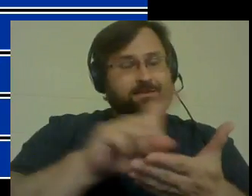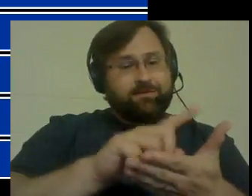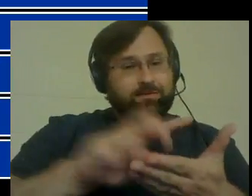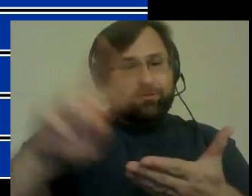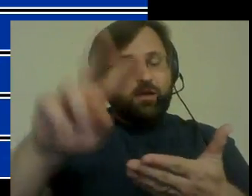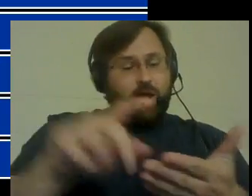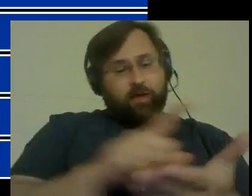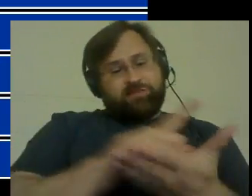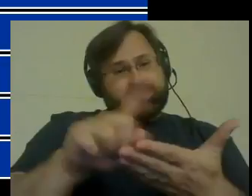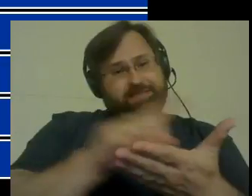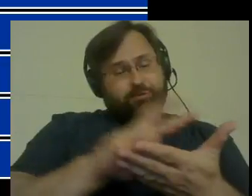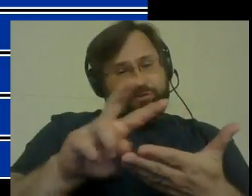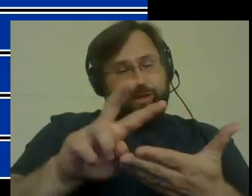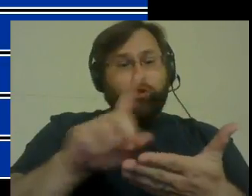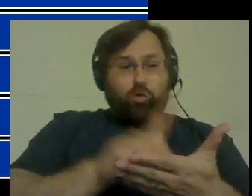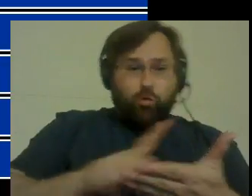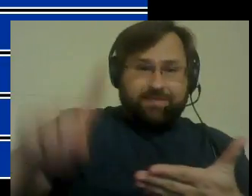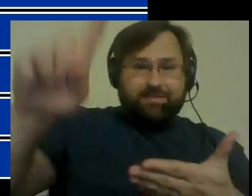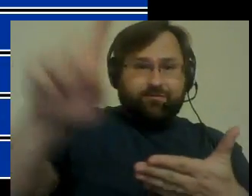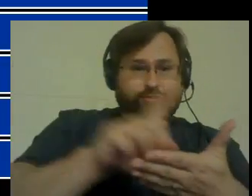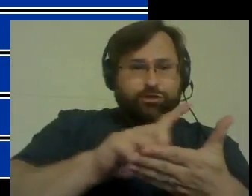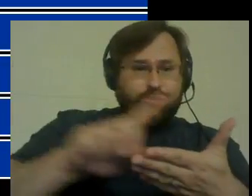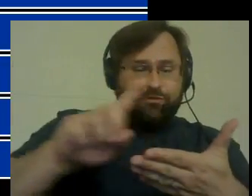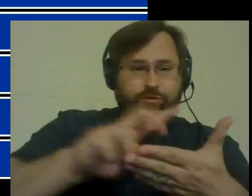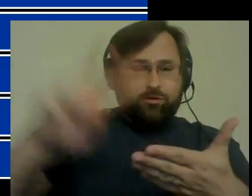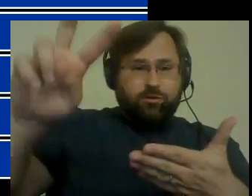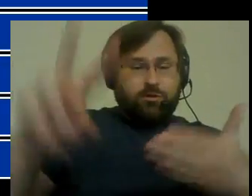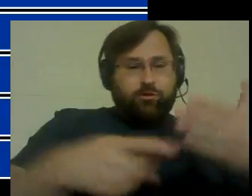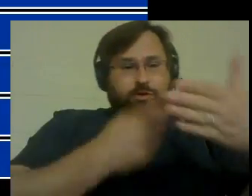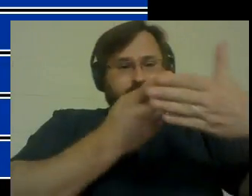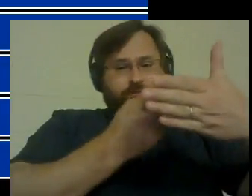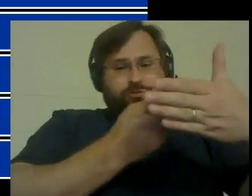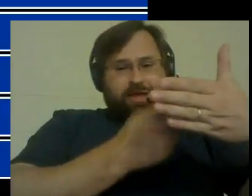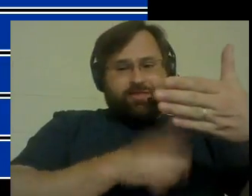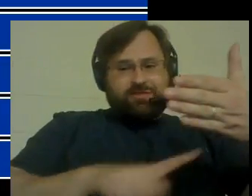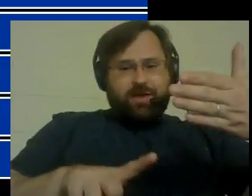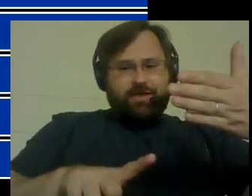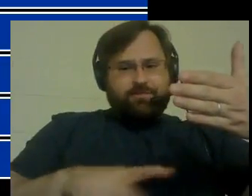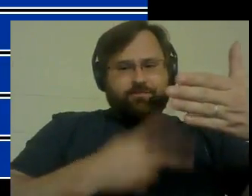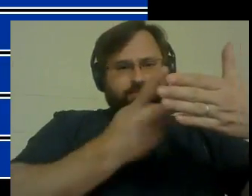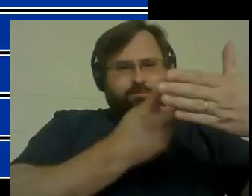just a simple number or weeks in the future you can also do that this way